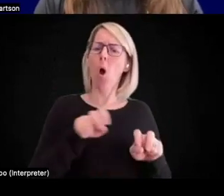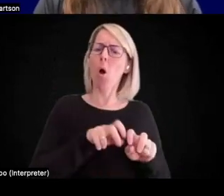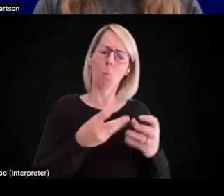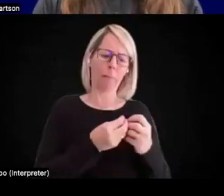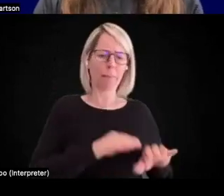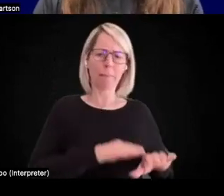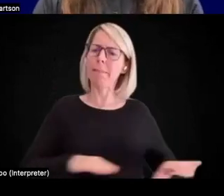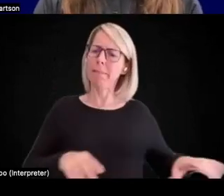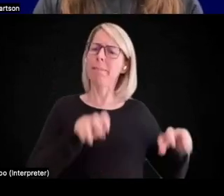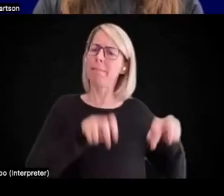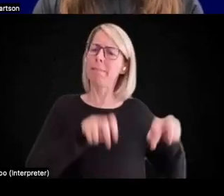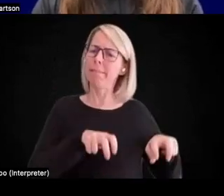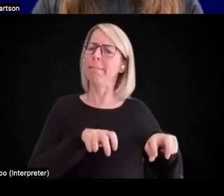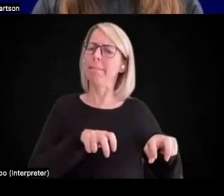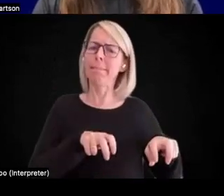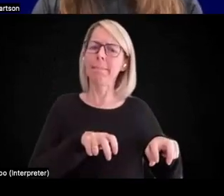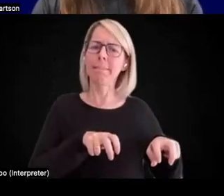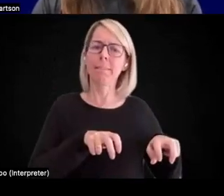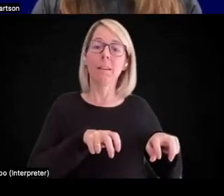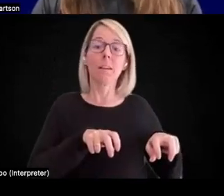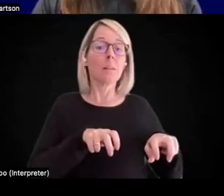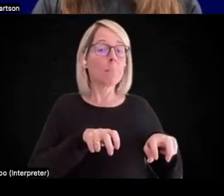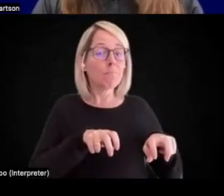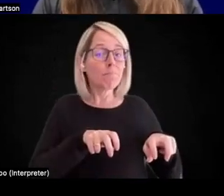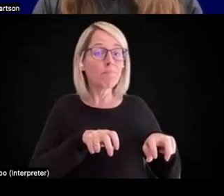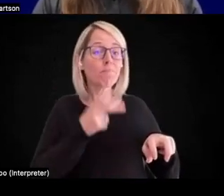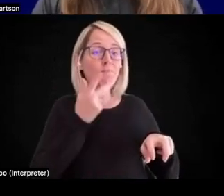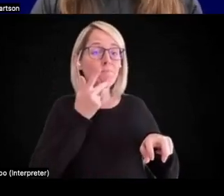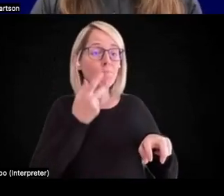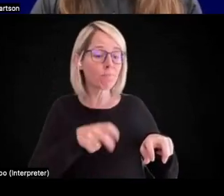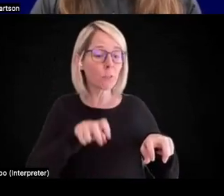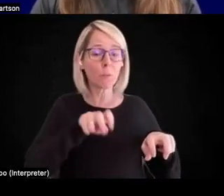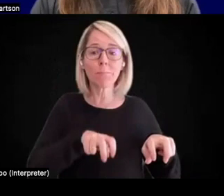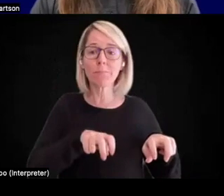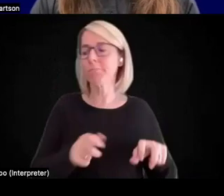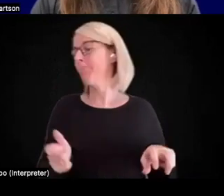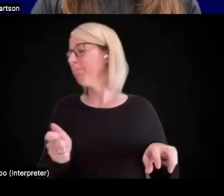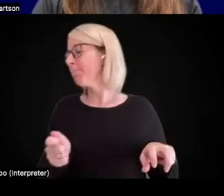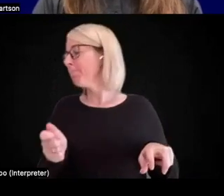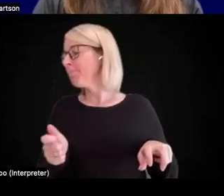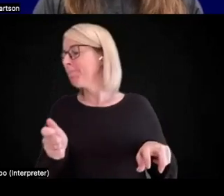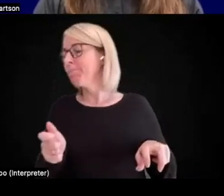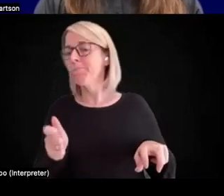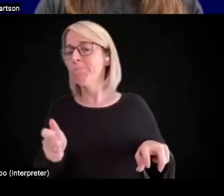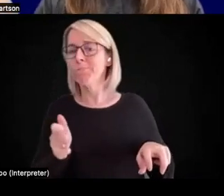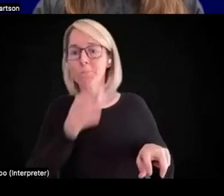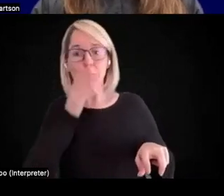them", but you can sit next to someone and not be attending to them. You could be attending to